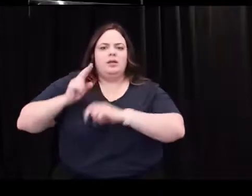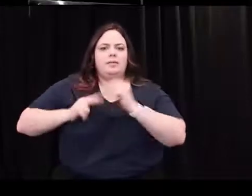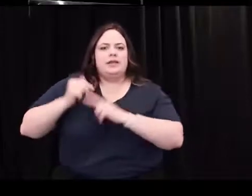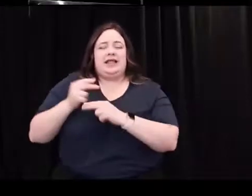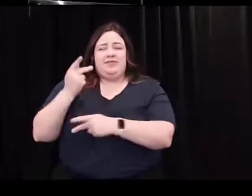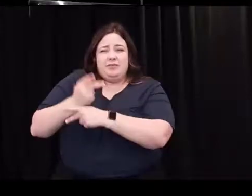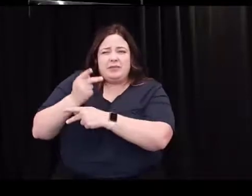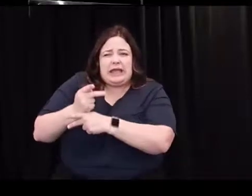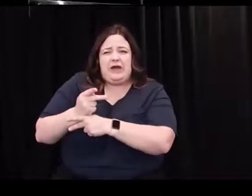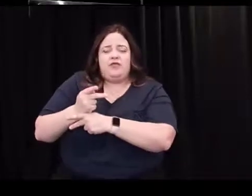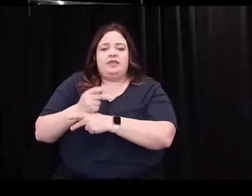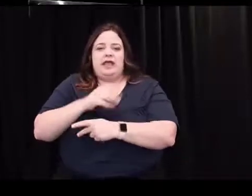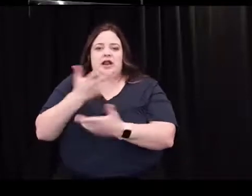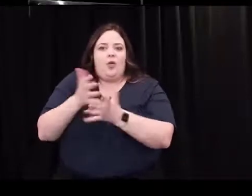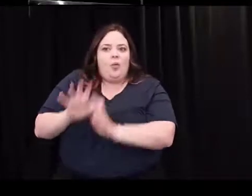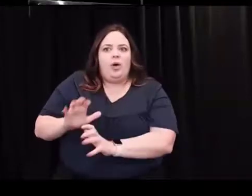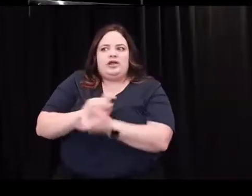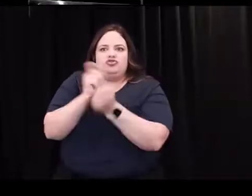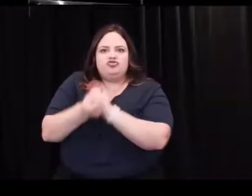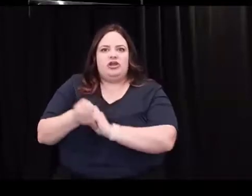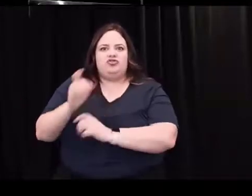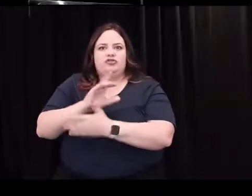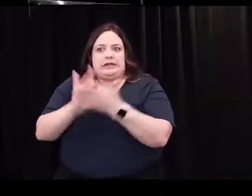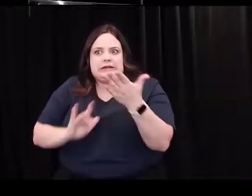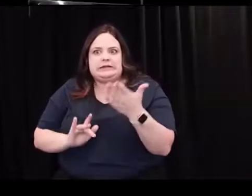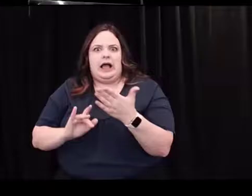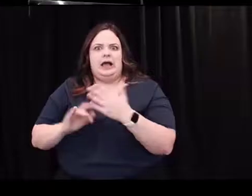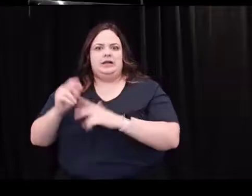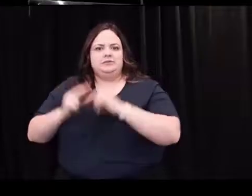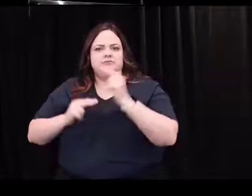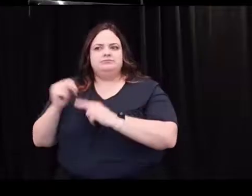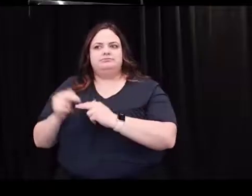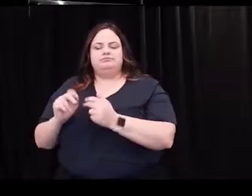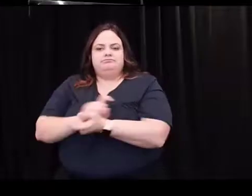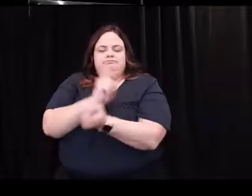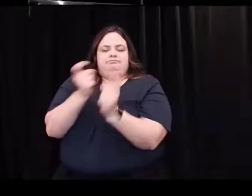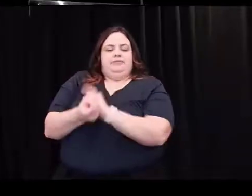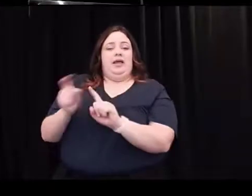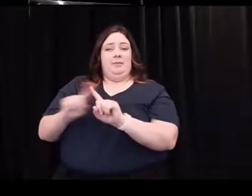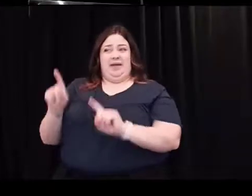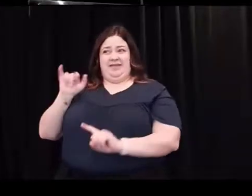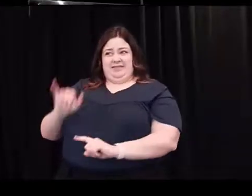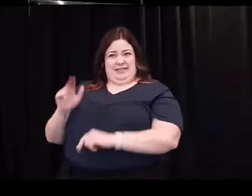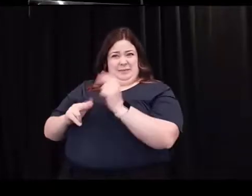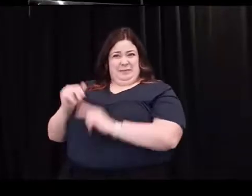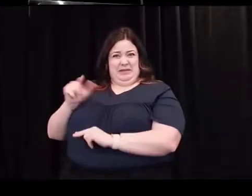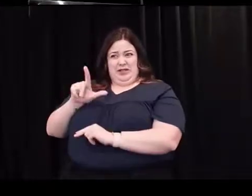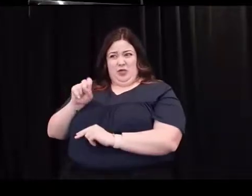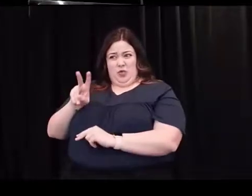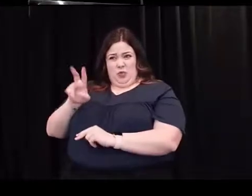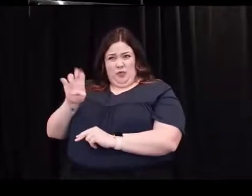integral design to what that historical building is. But if some place like the Louvre can do it [Karl] Yeah. [Angel] Then we